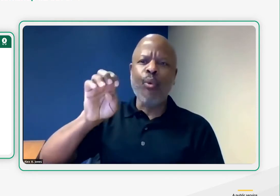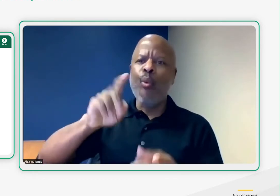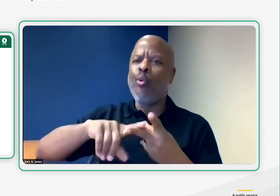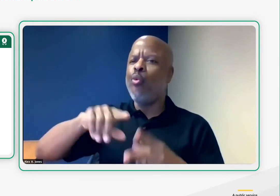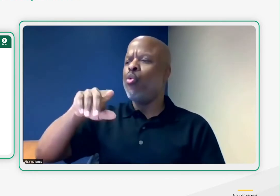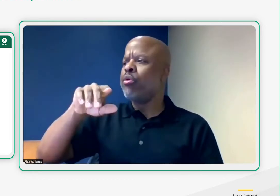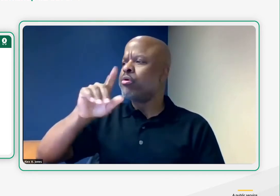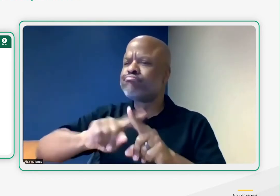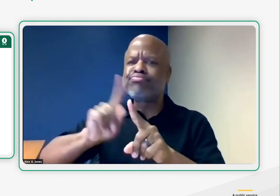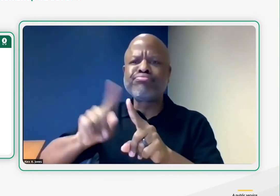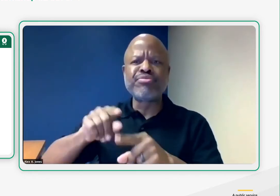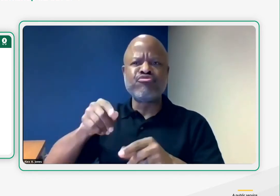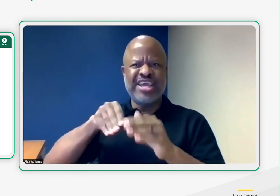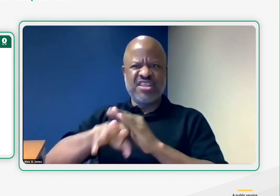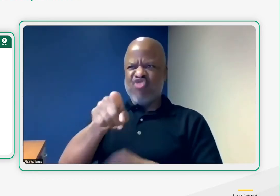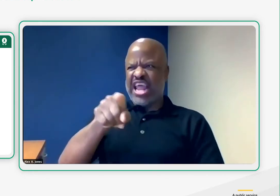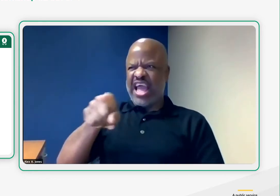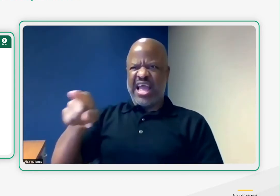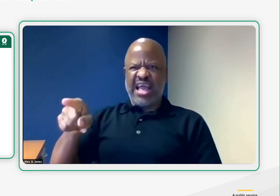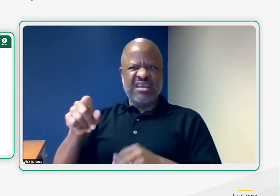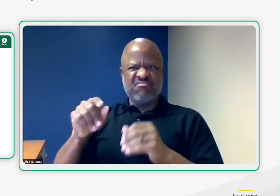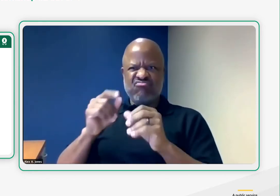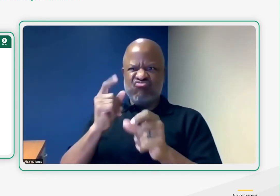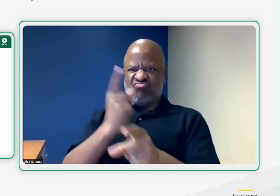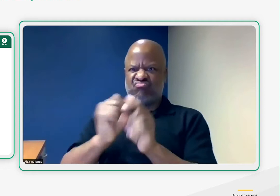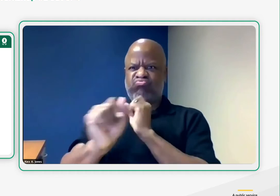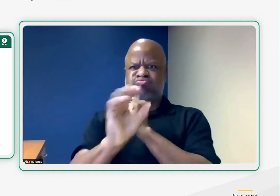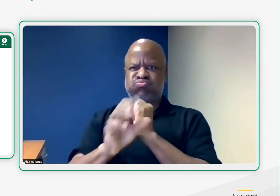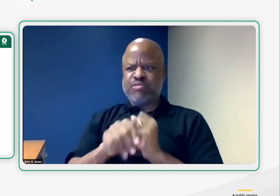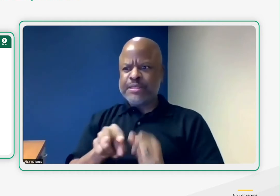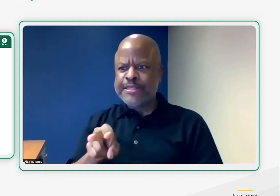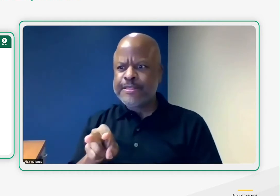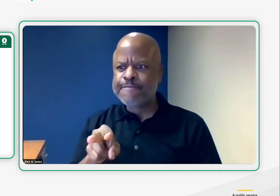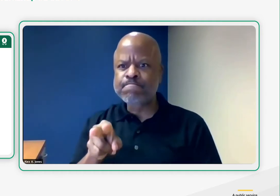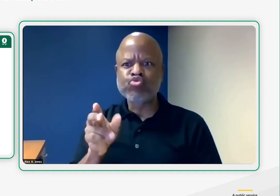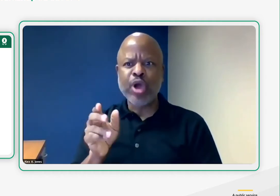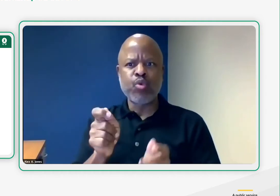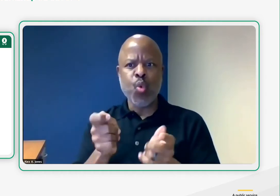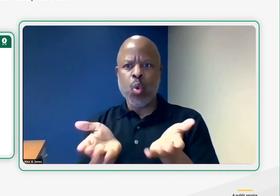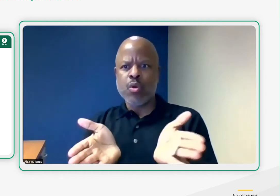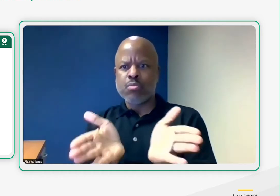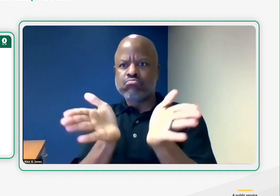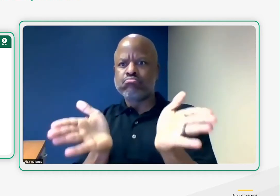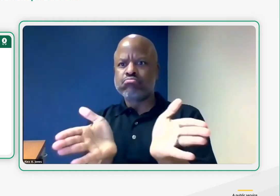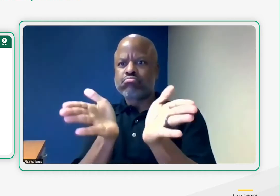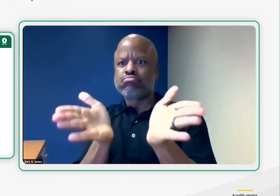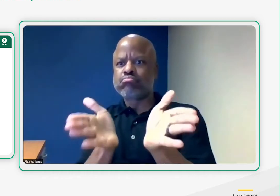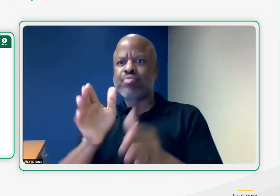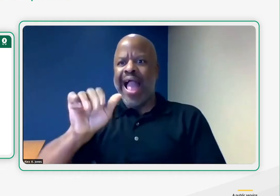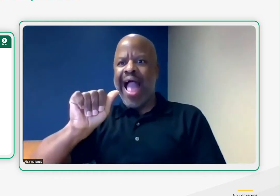or all the different really high-priced products right in the beginning when you walk in. This is instant advertisement, trying to nudge you in.